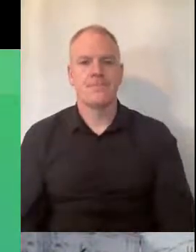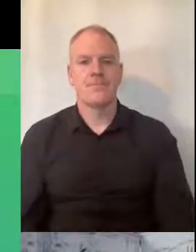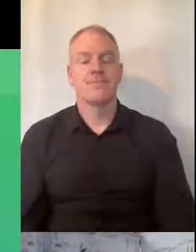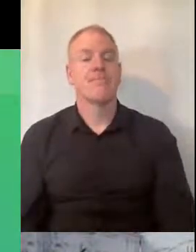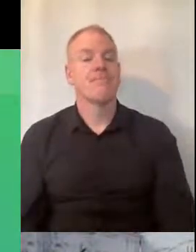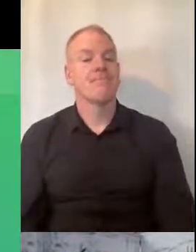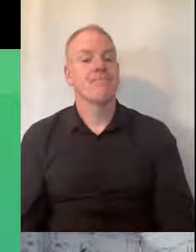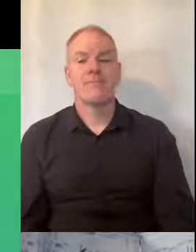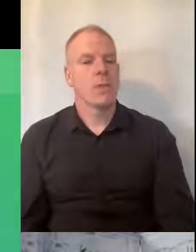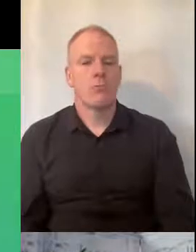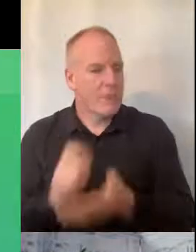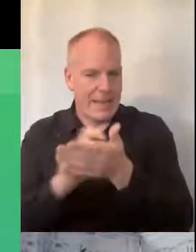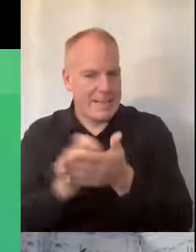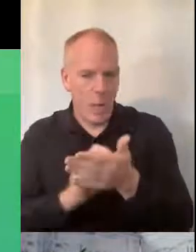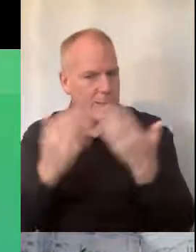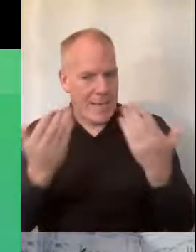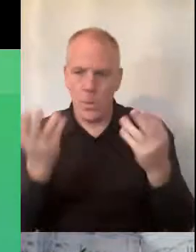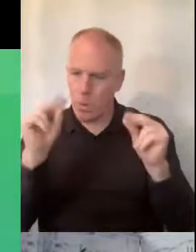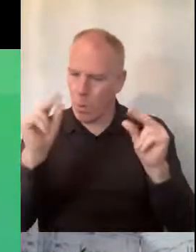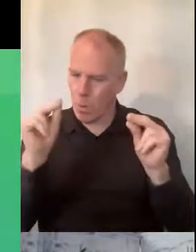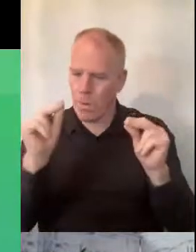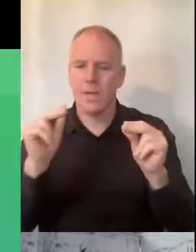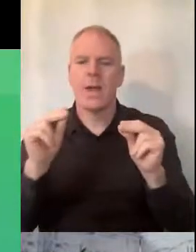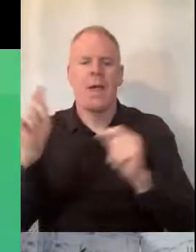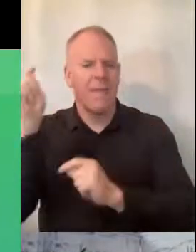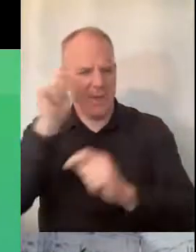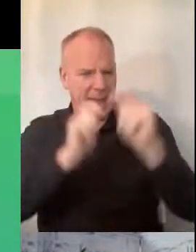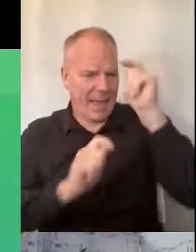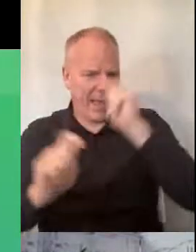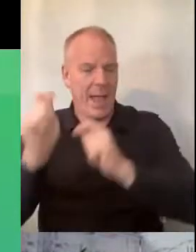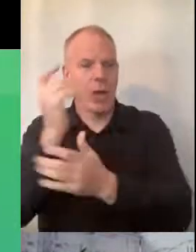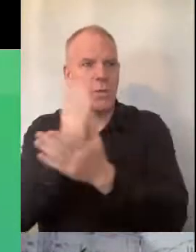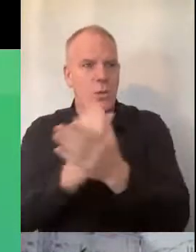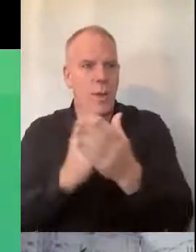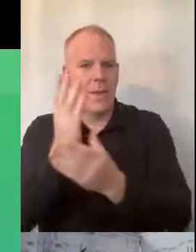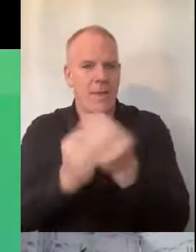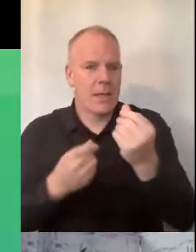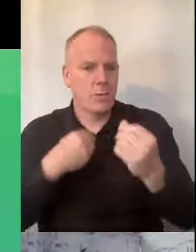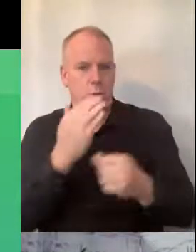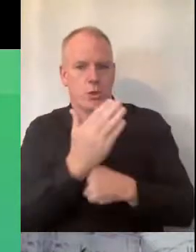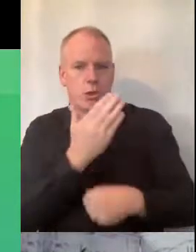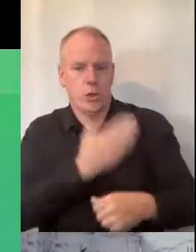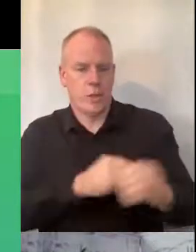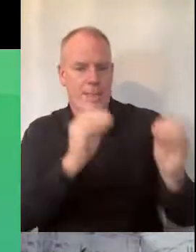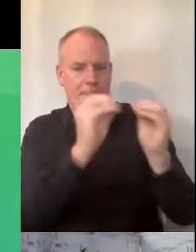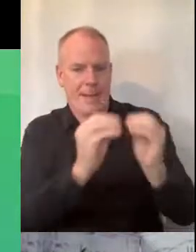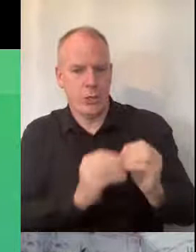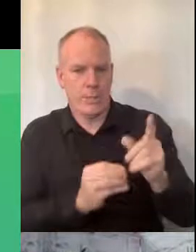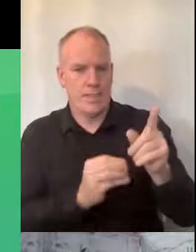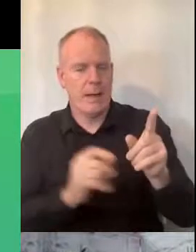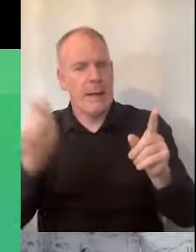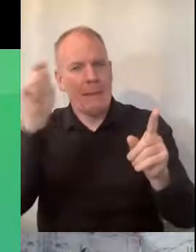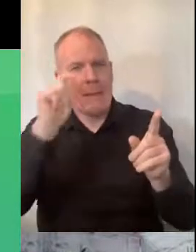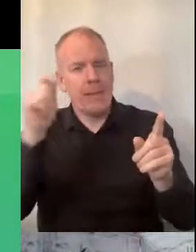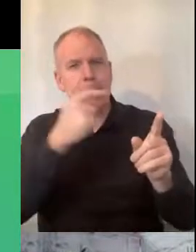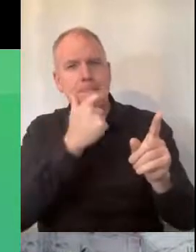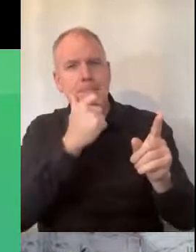I don't want you to write anything here, I just want you to think about some of the things that I've said. And reflect a little bit and just think,